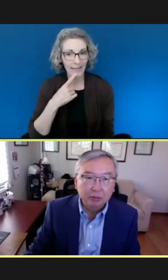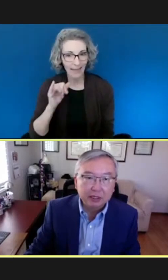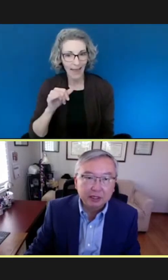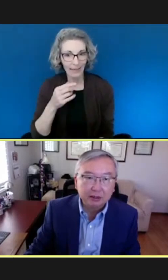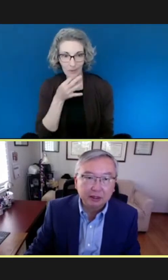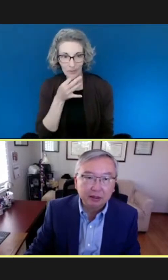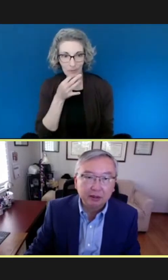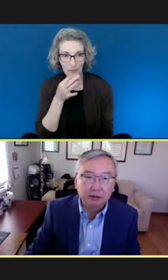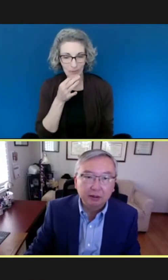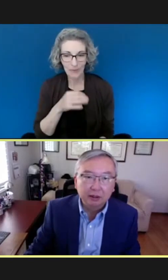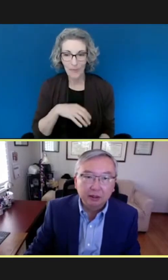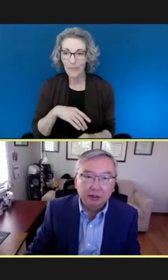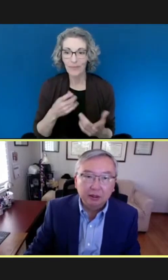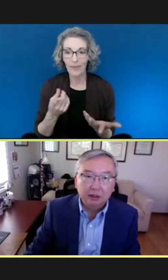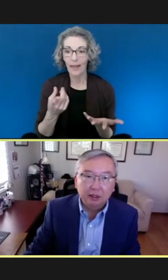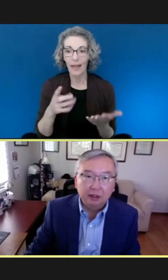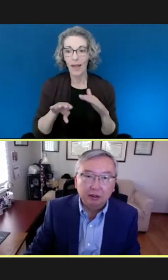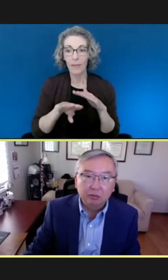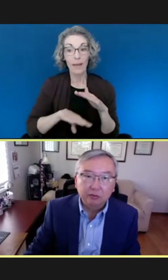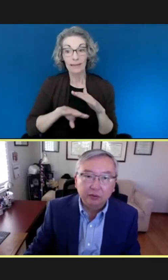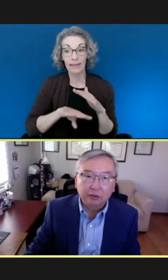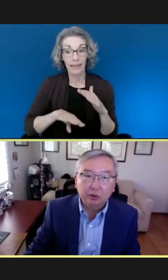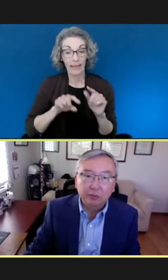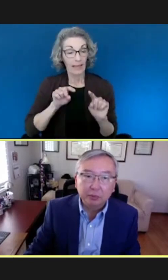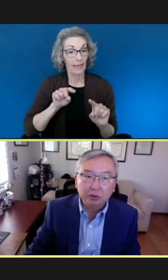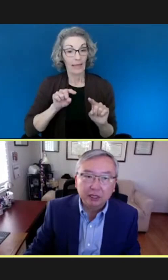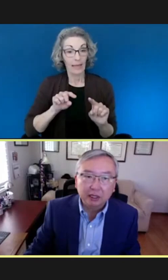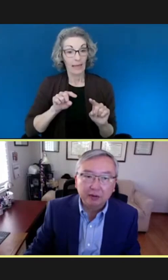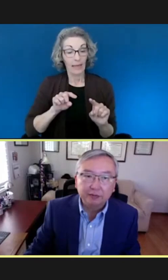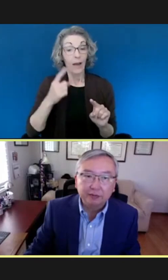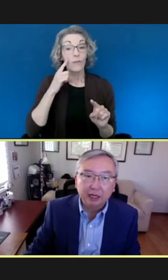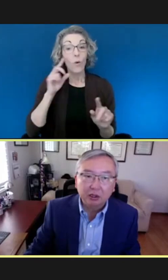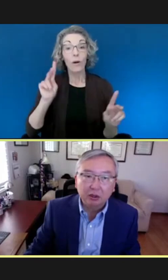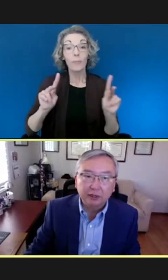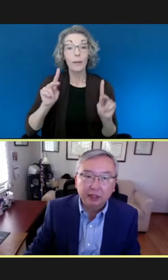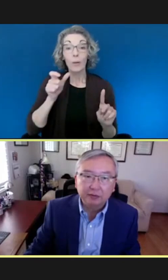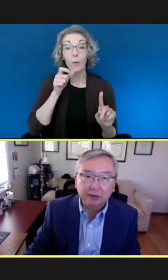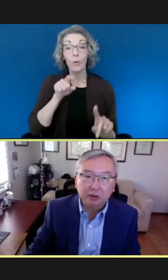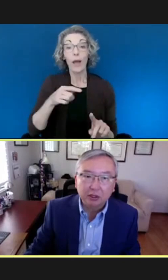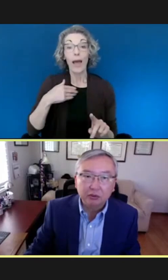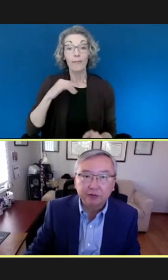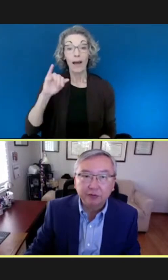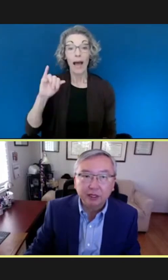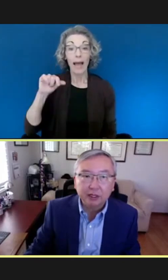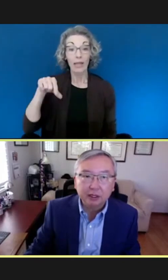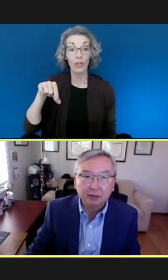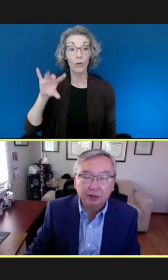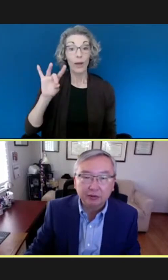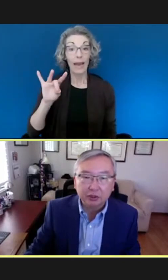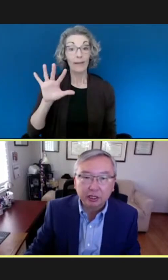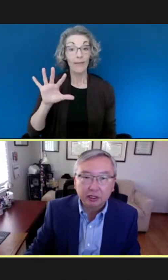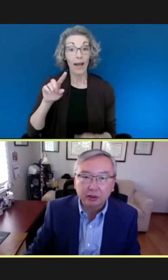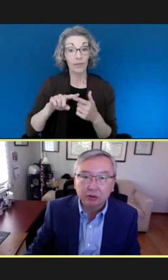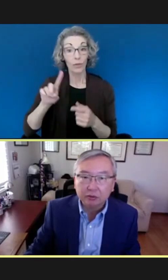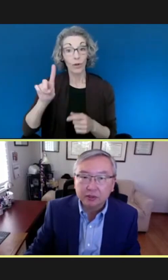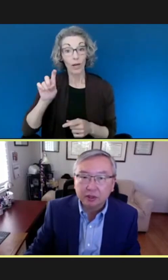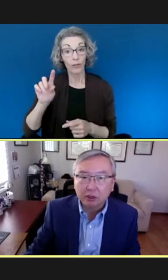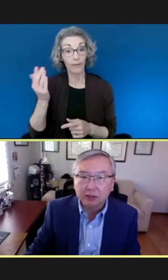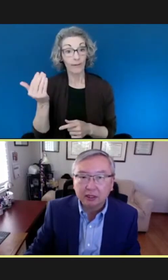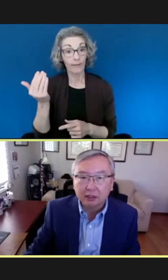Basically, for people that have IQ of 85 to 115 they have average IQ,